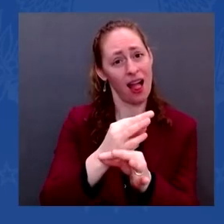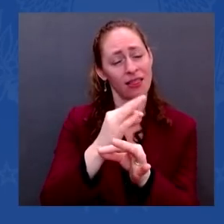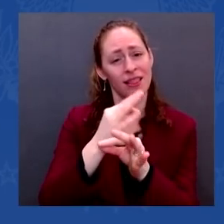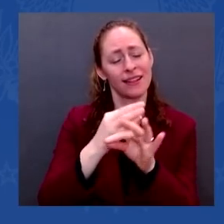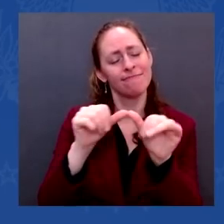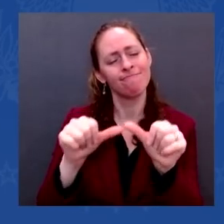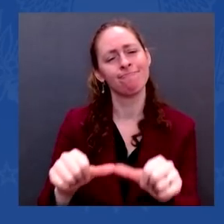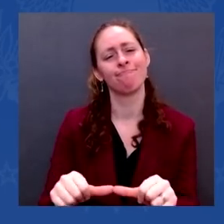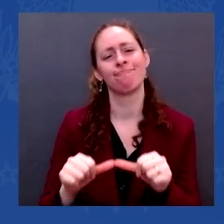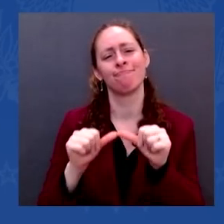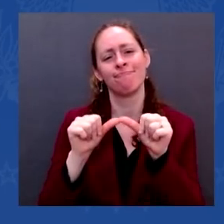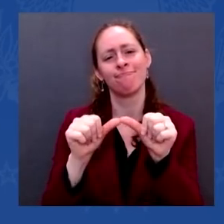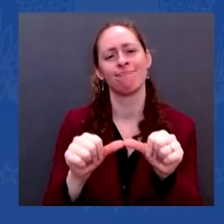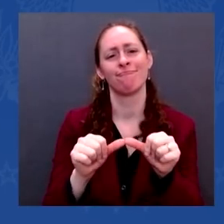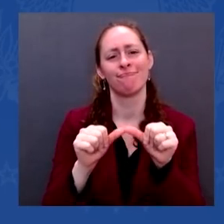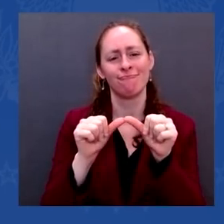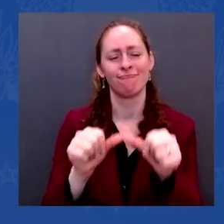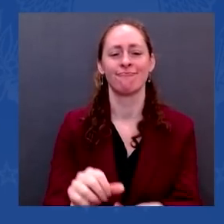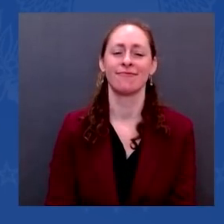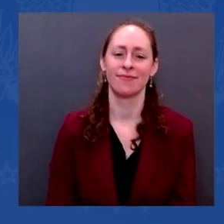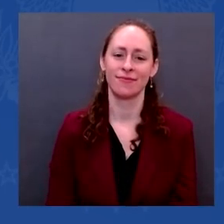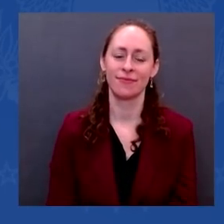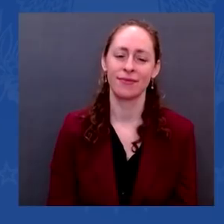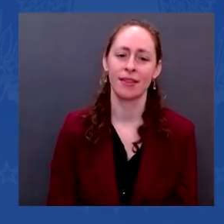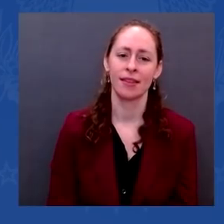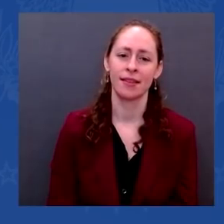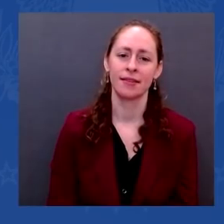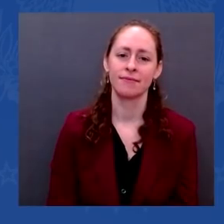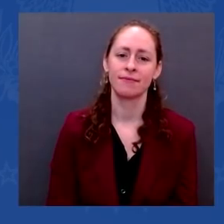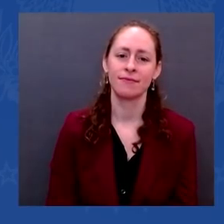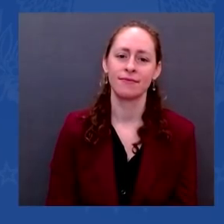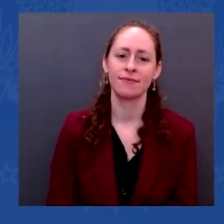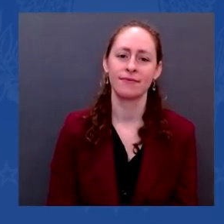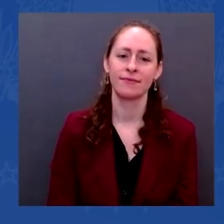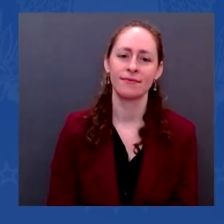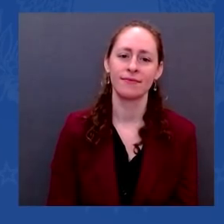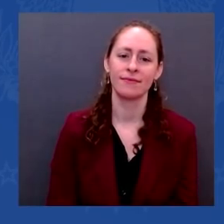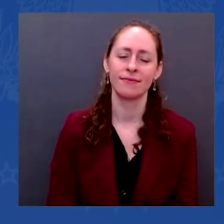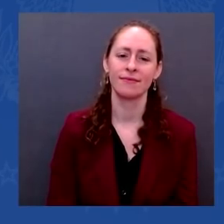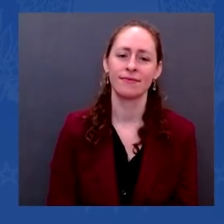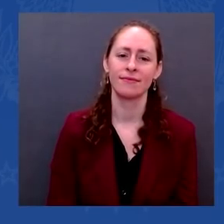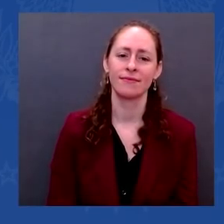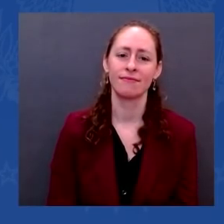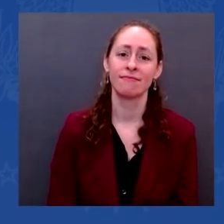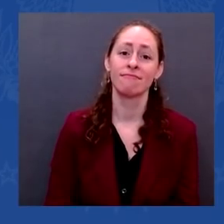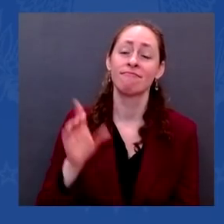God has called every single one of us to be the light of the world, to be the salt of the Earth.